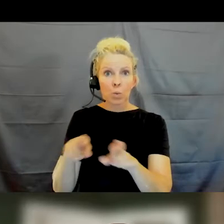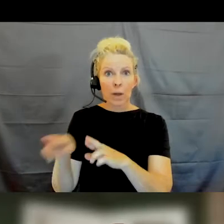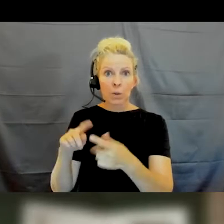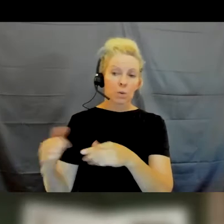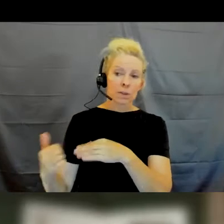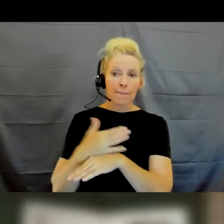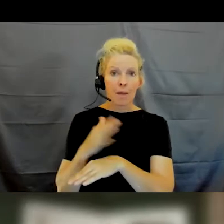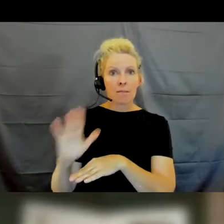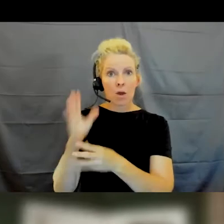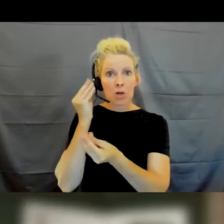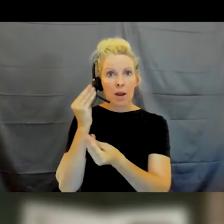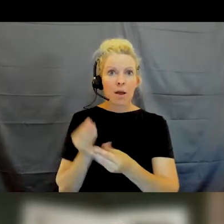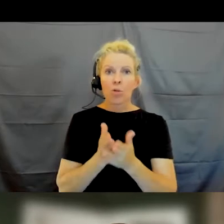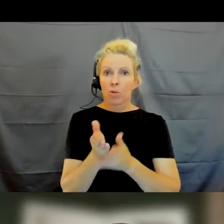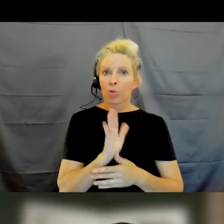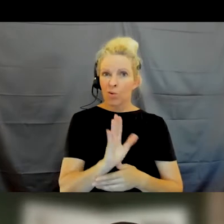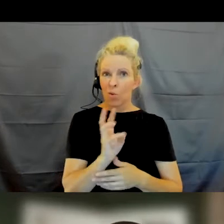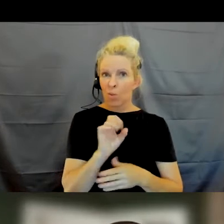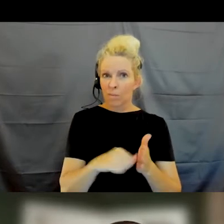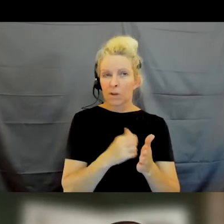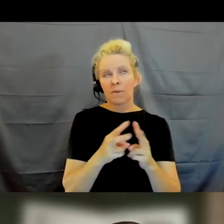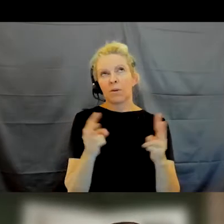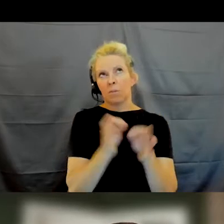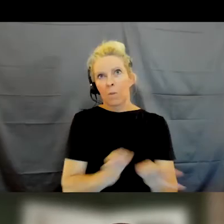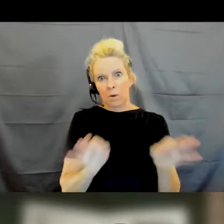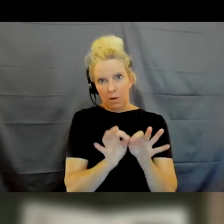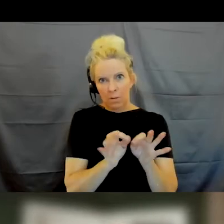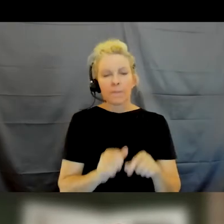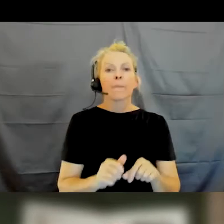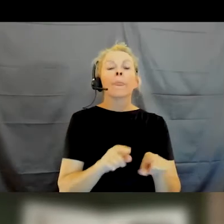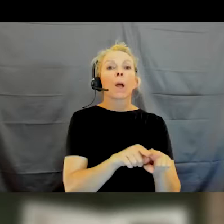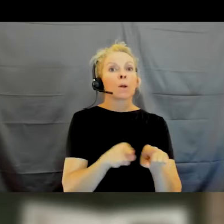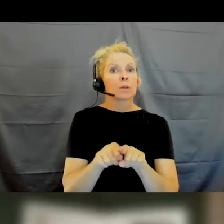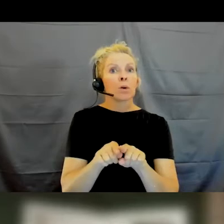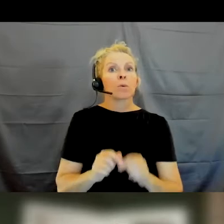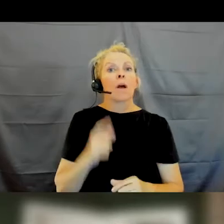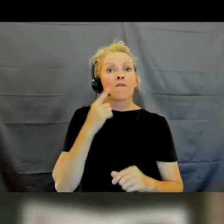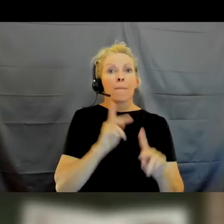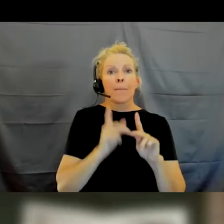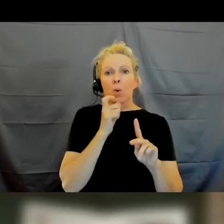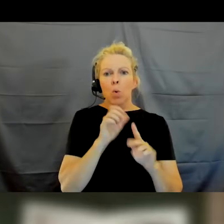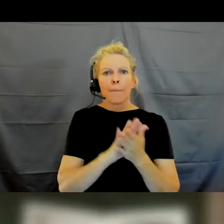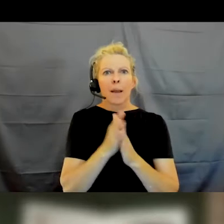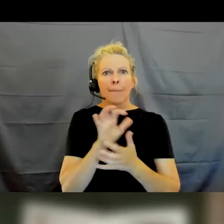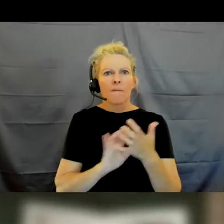important. It is also important for people who get confused about where they are, if they are done or